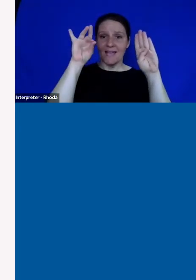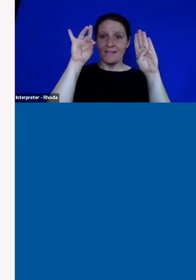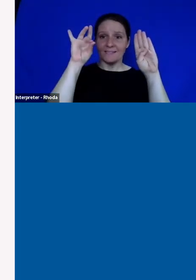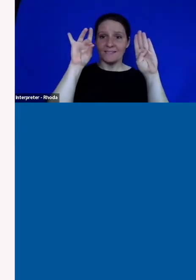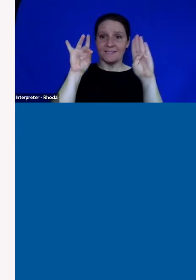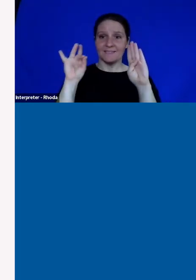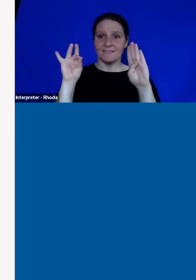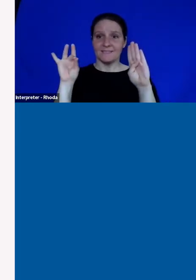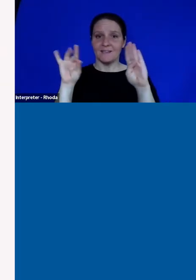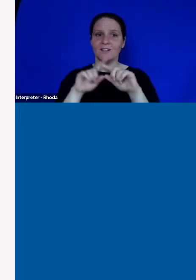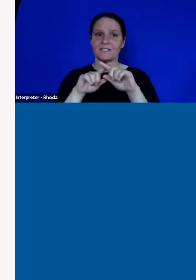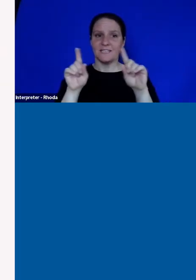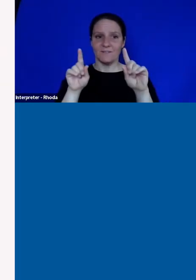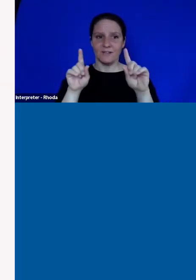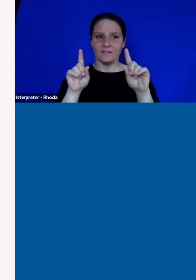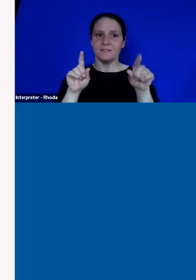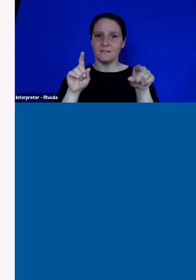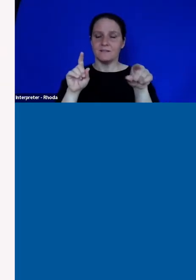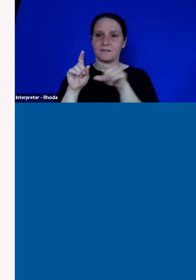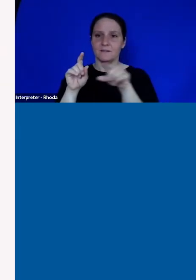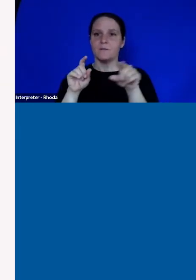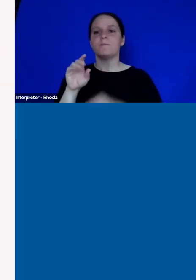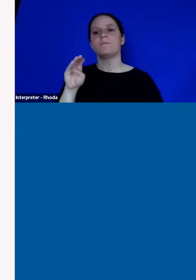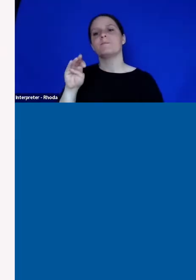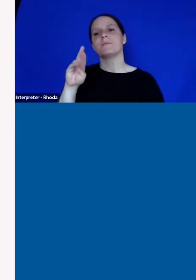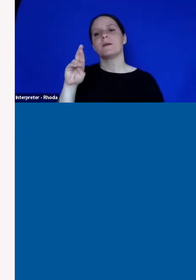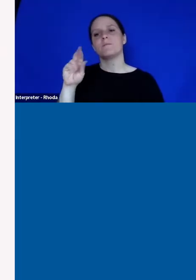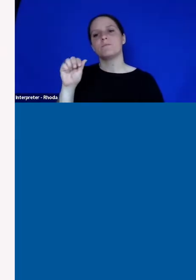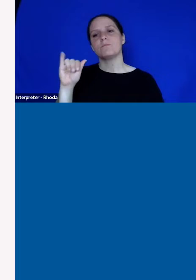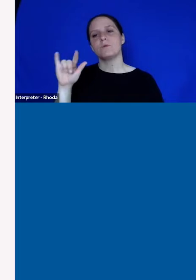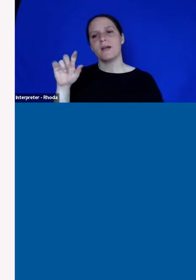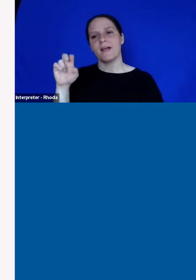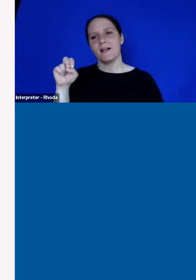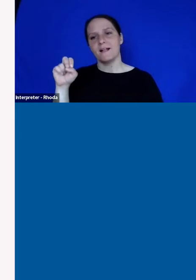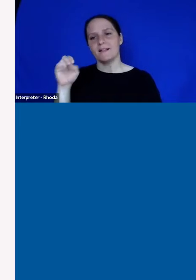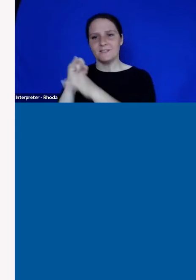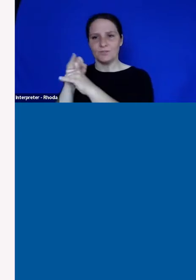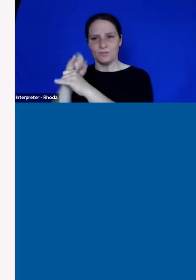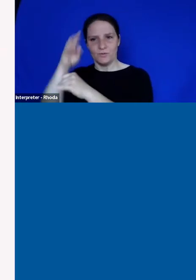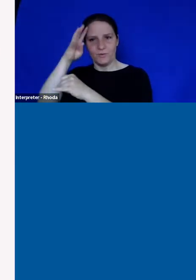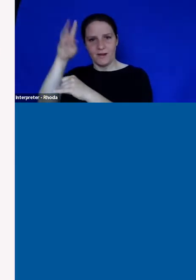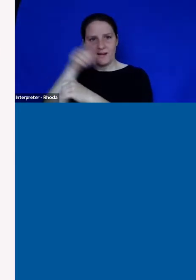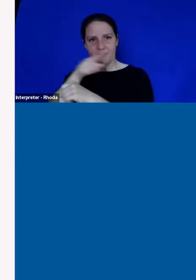Now this font was created by the Braille Institute. The capital C and the O while they're similar-ish in width,